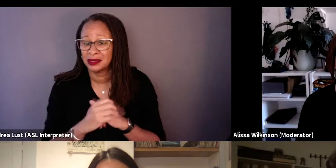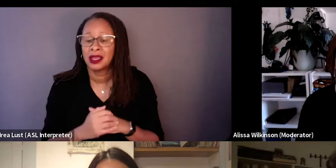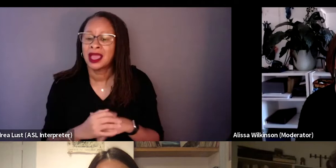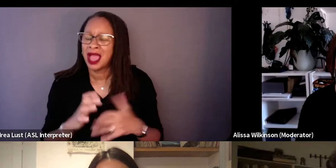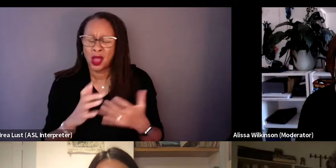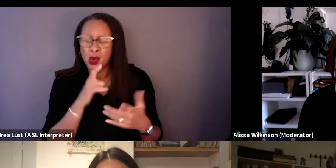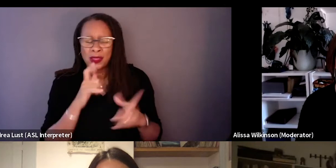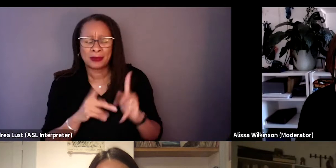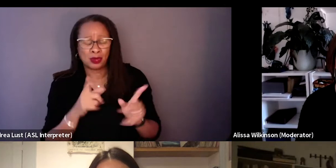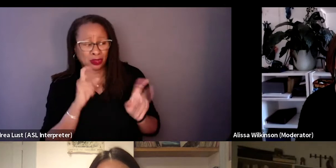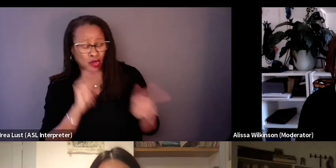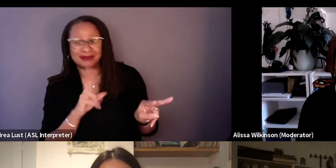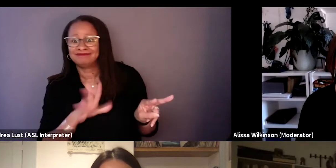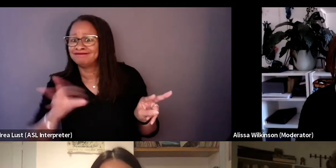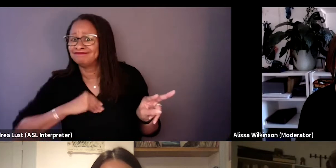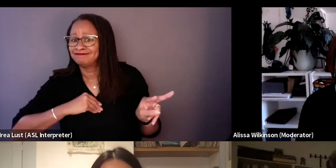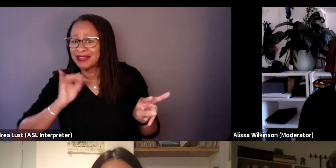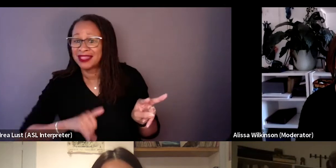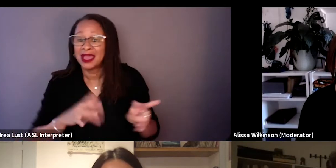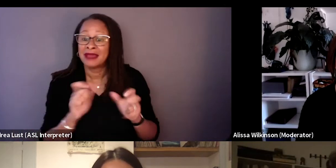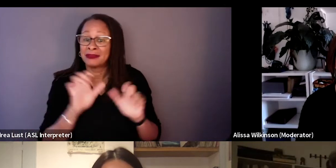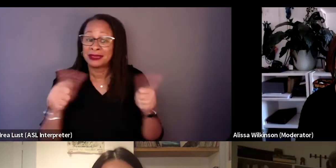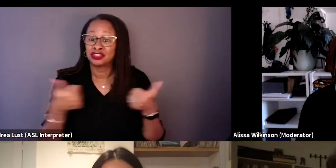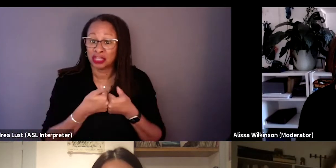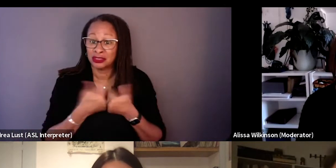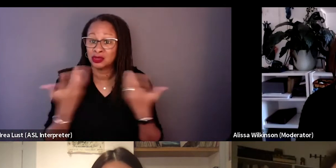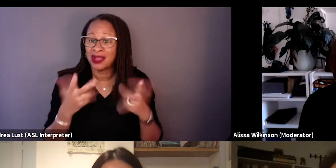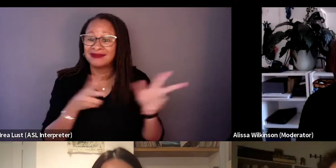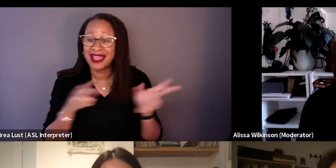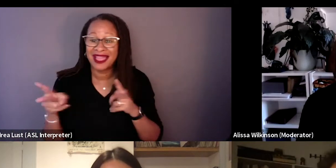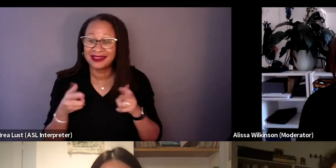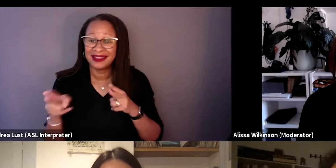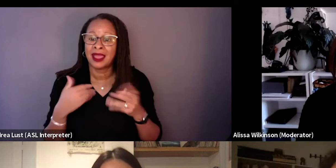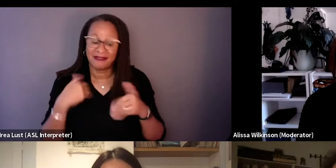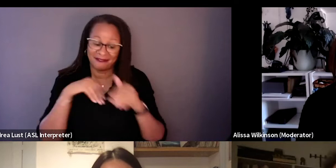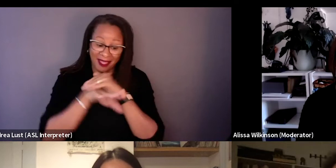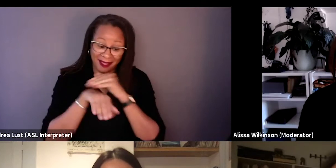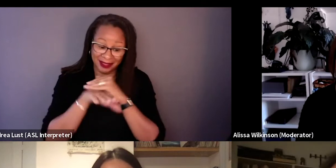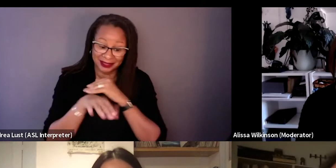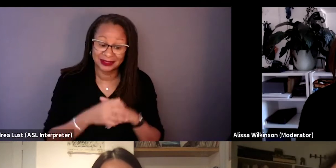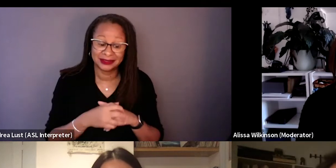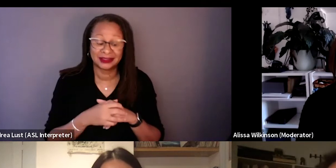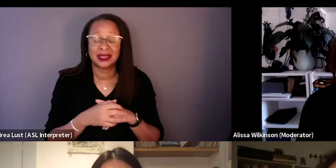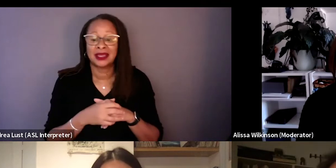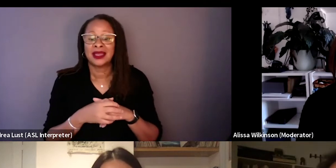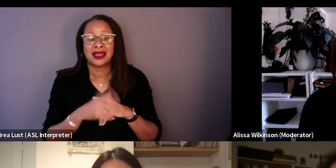and therefore I think the biggest challenge was in the edit. We had the access and we had to find this very thin line